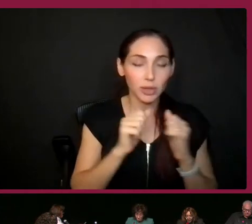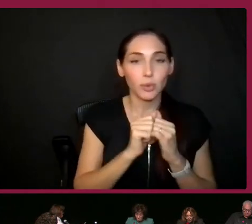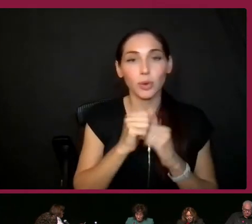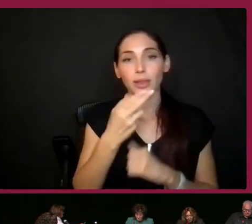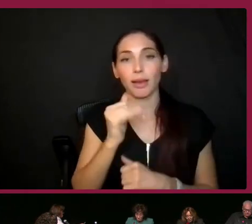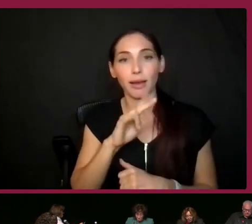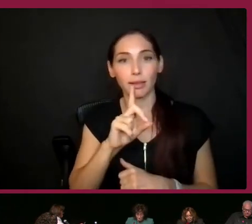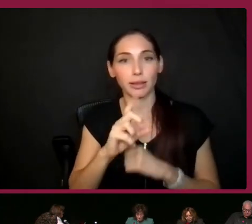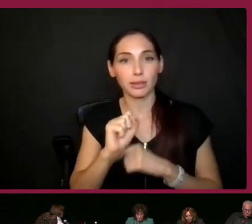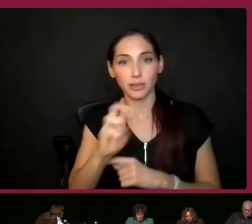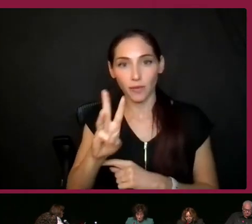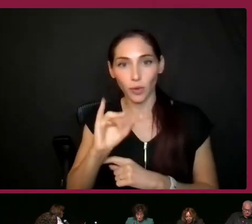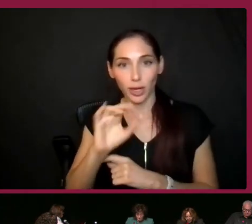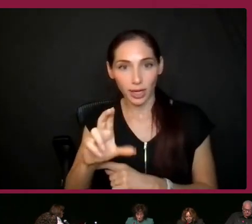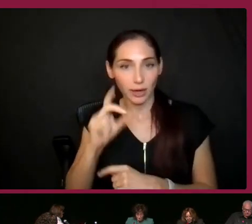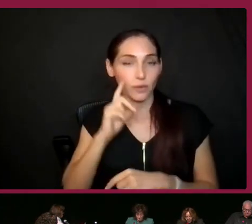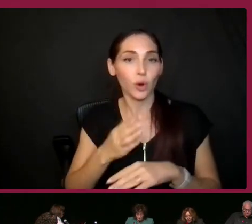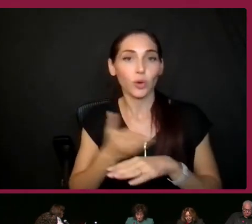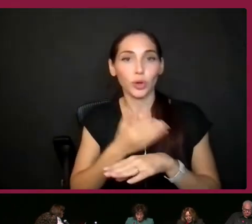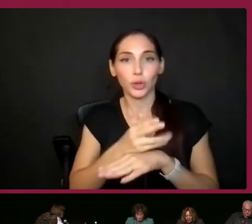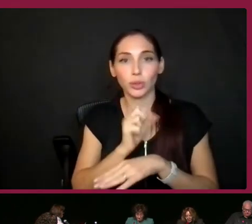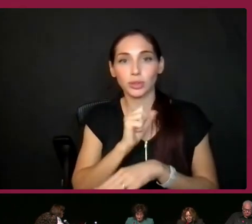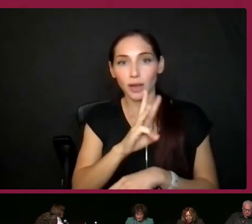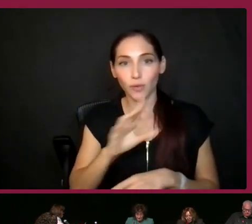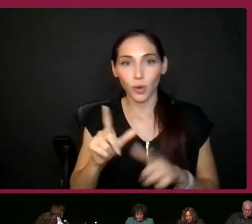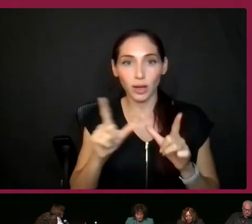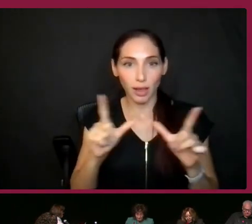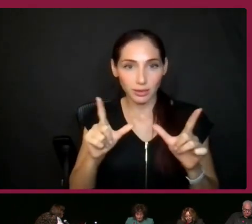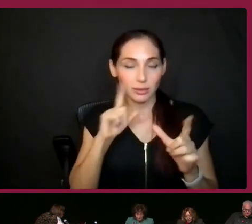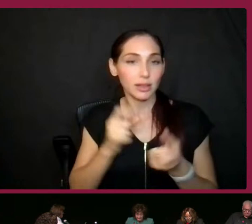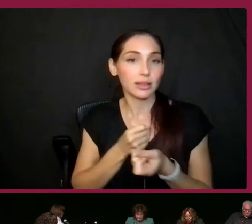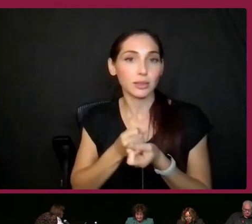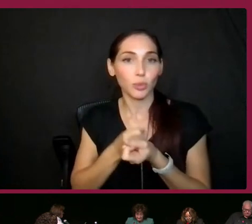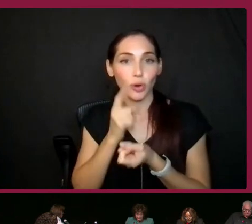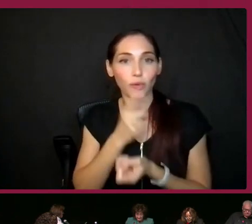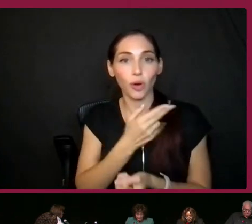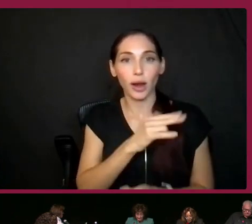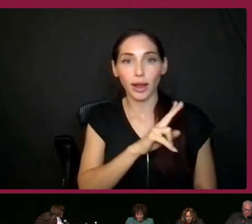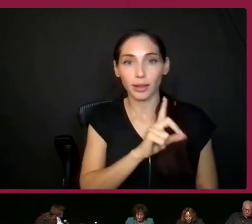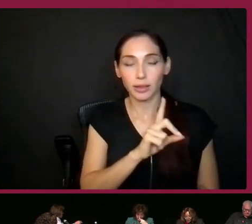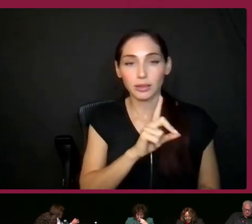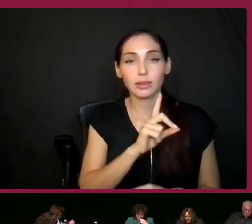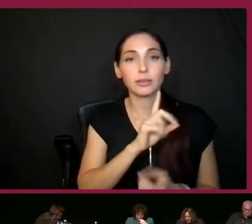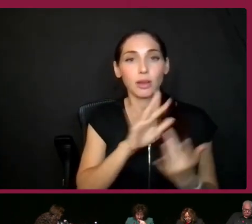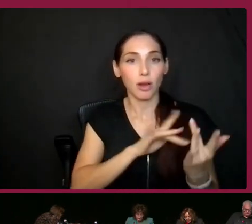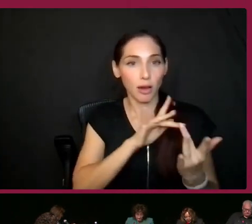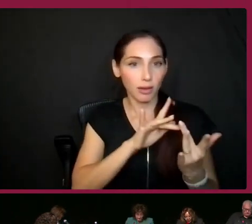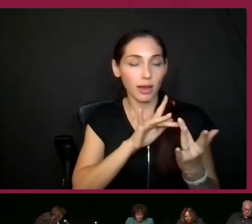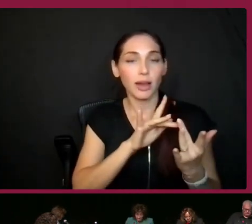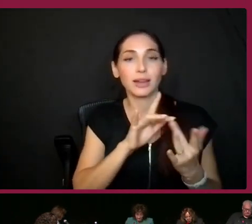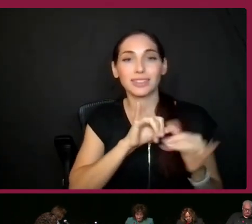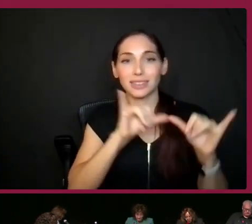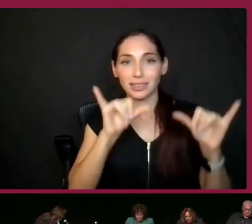Inc. to renew the software licenses and support for Hyland's Onbase and Brainware systems. A motion, please?